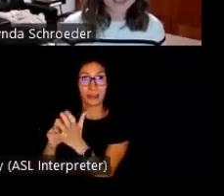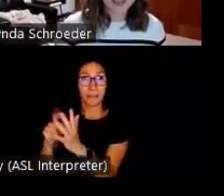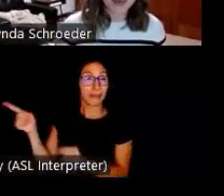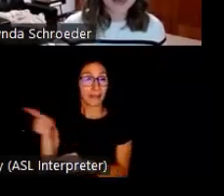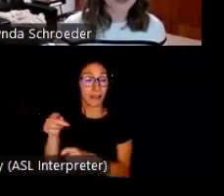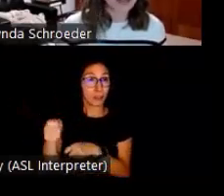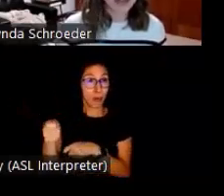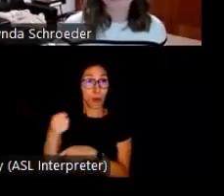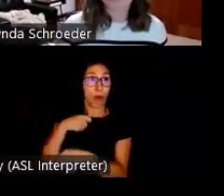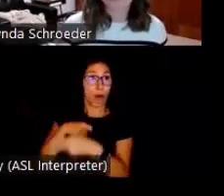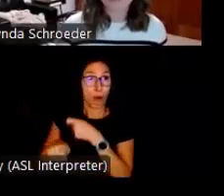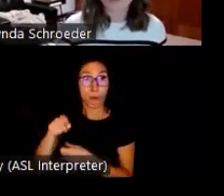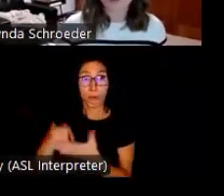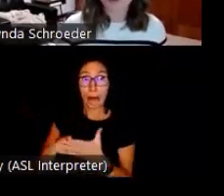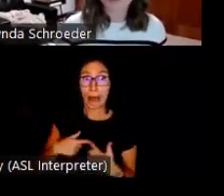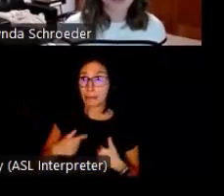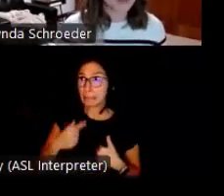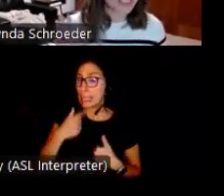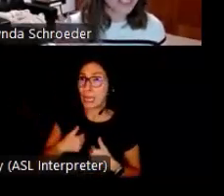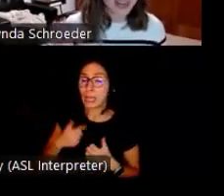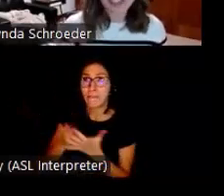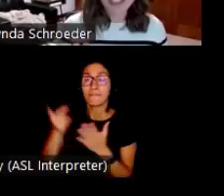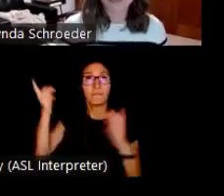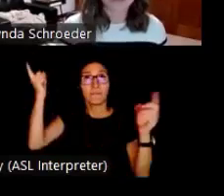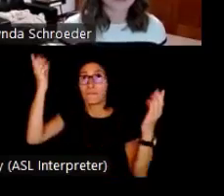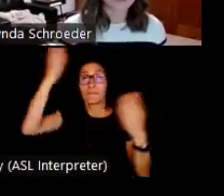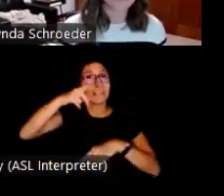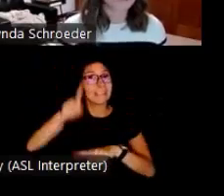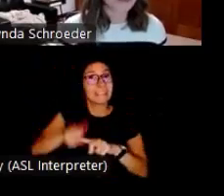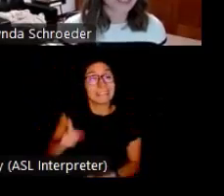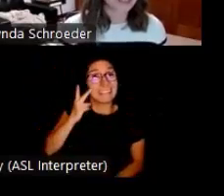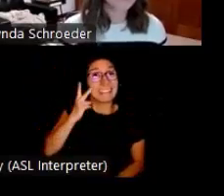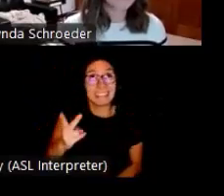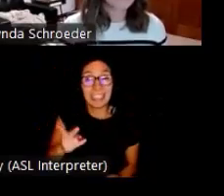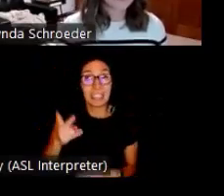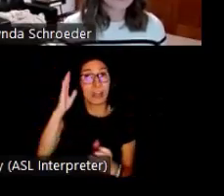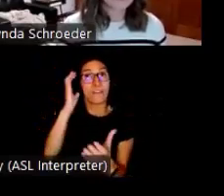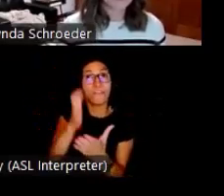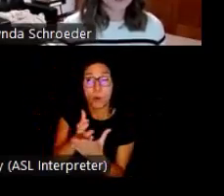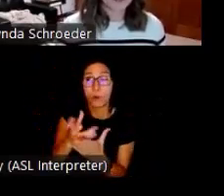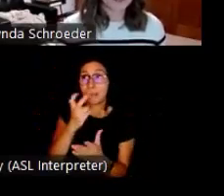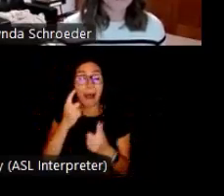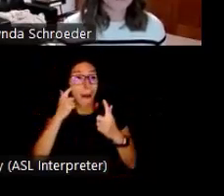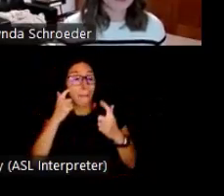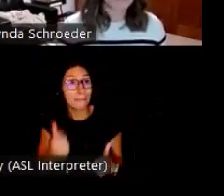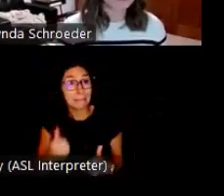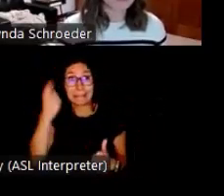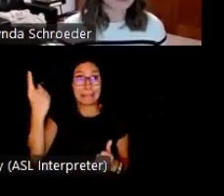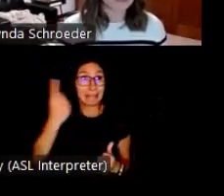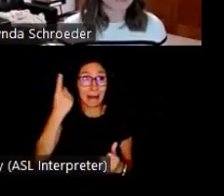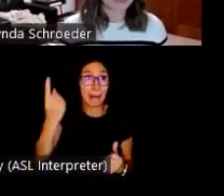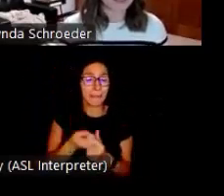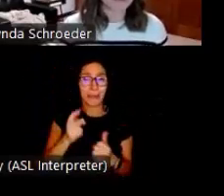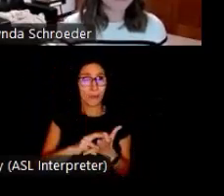So if you are not able to see the photos, you will hear everything you need to from me. However, if you are able to see the images,